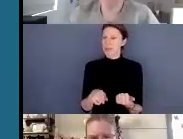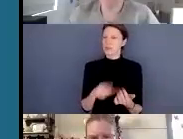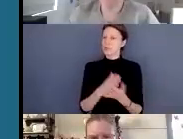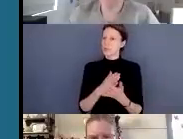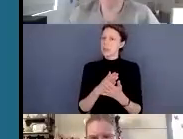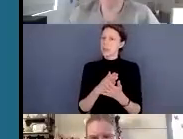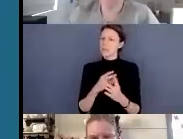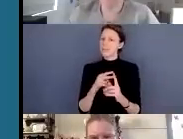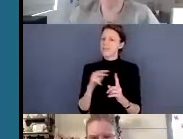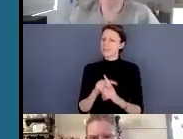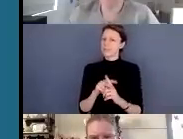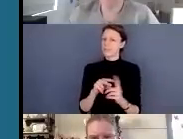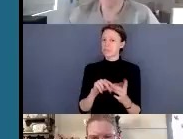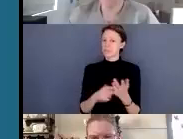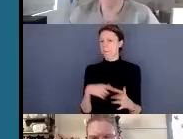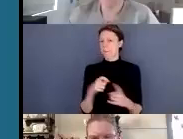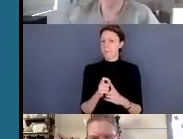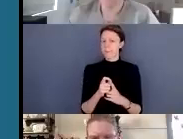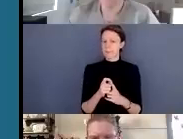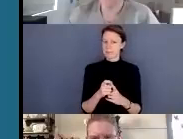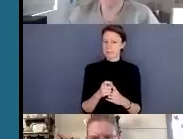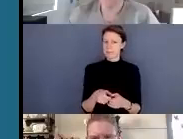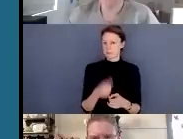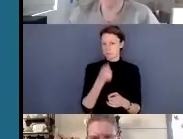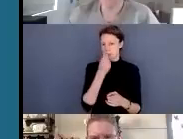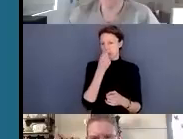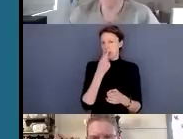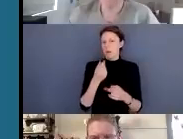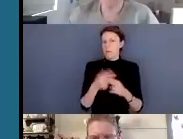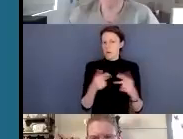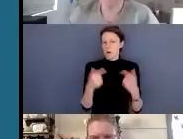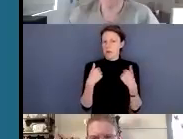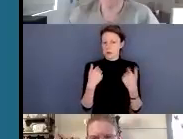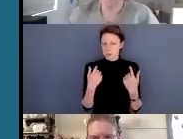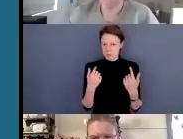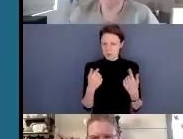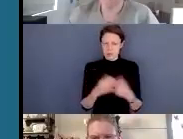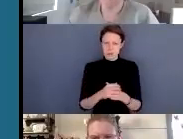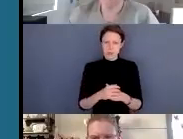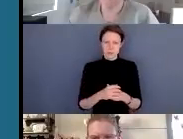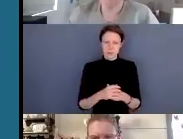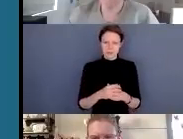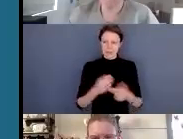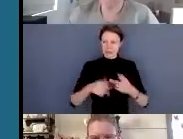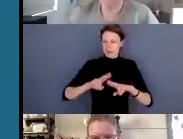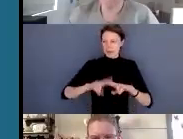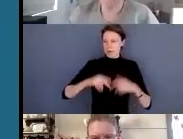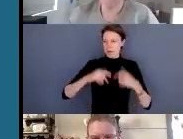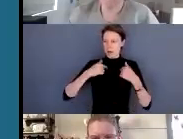self-defeating if you go in with the mindset of I'm right, I'm so obviously right, why can't others